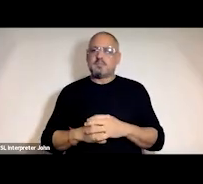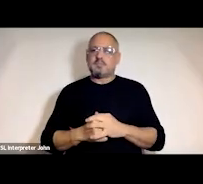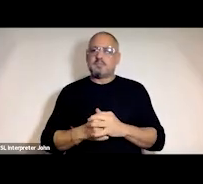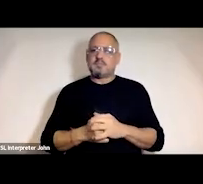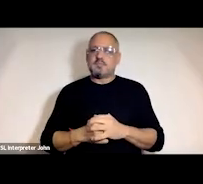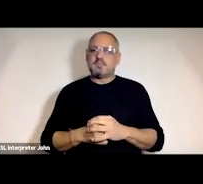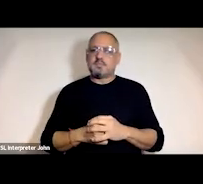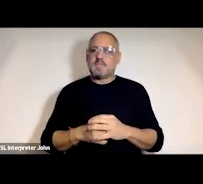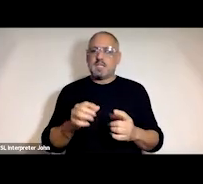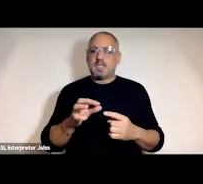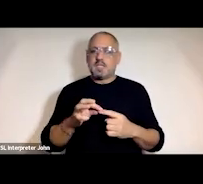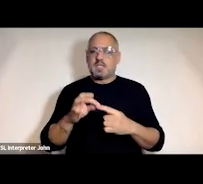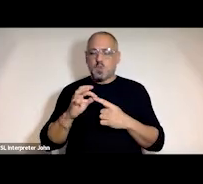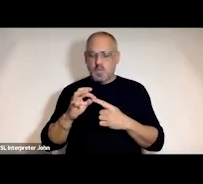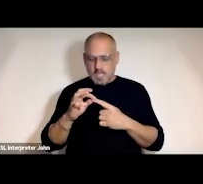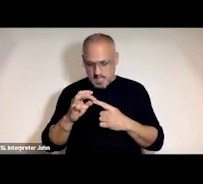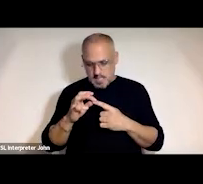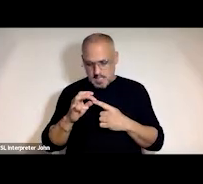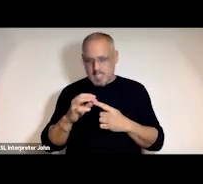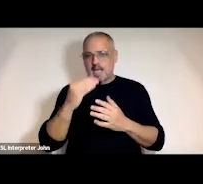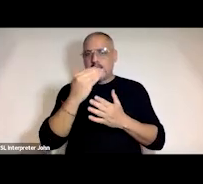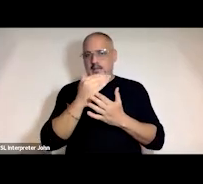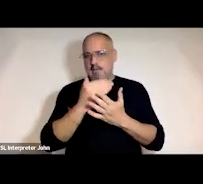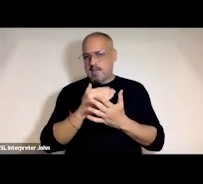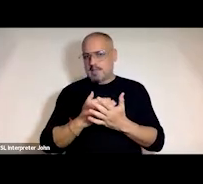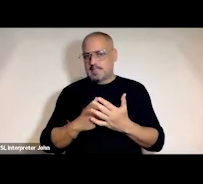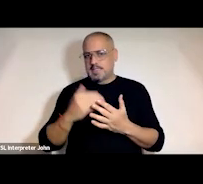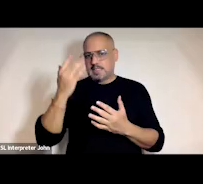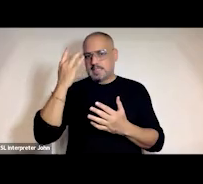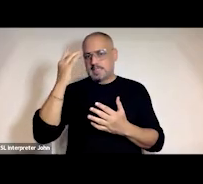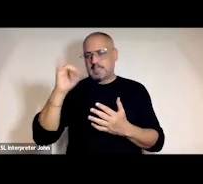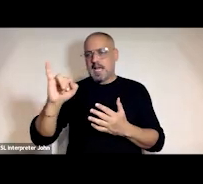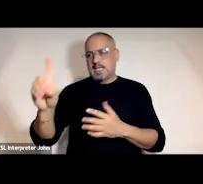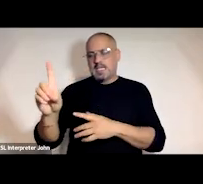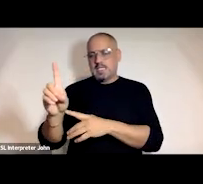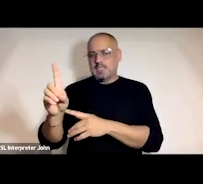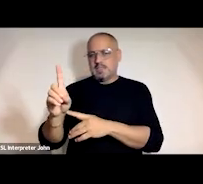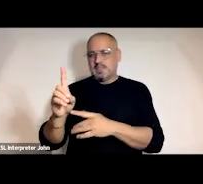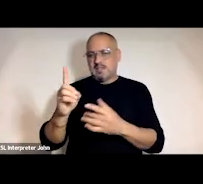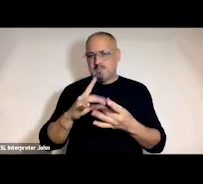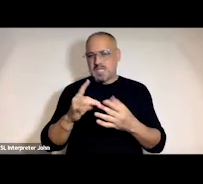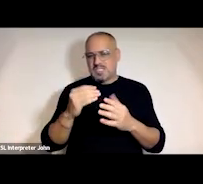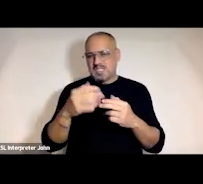The unique listing is intellectual disorders, which was mentioned in the slide before,